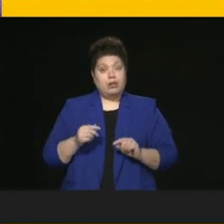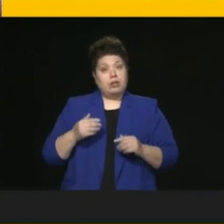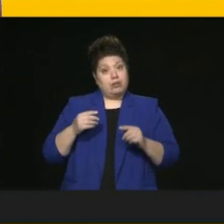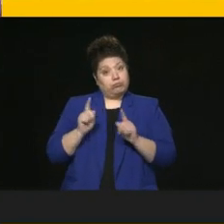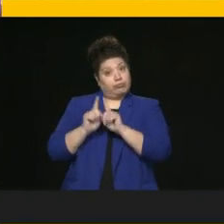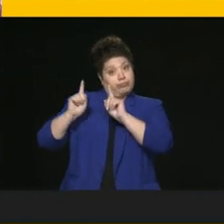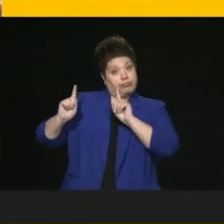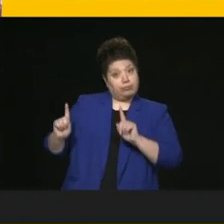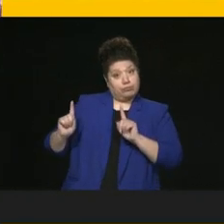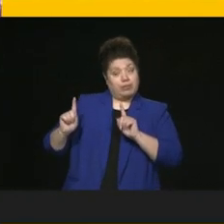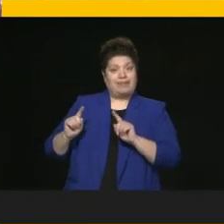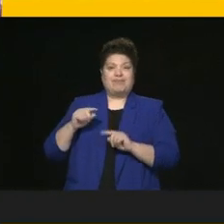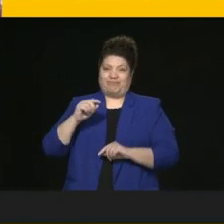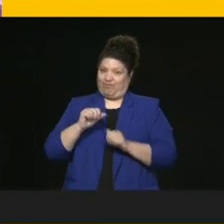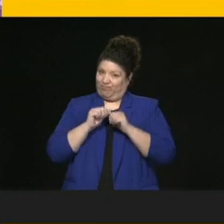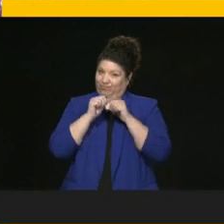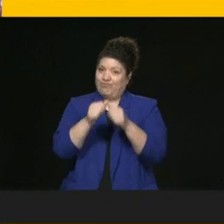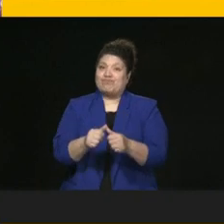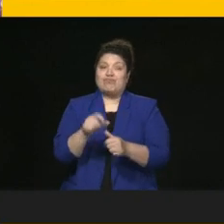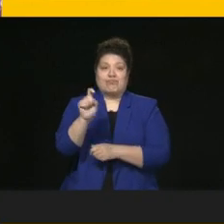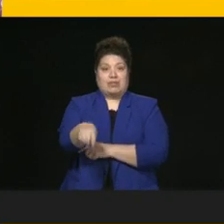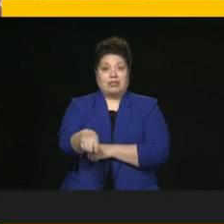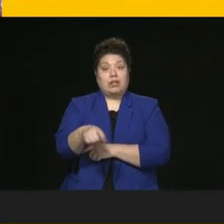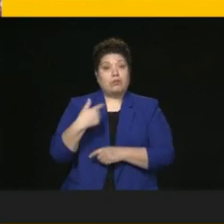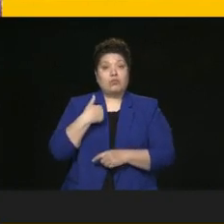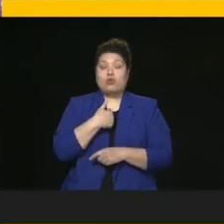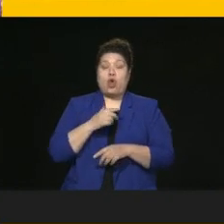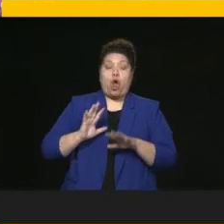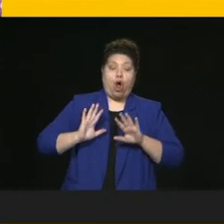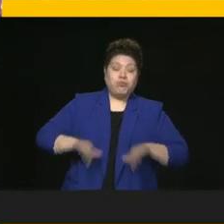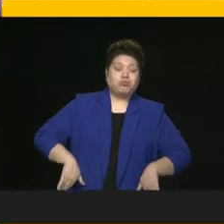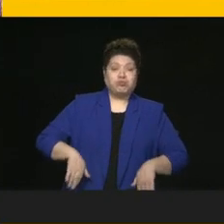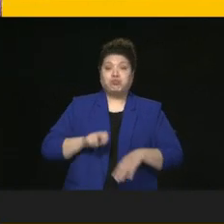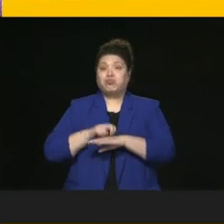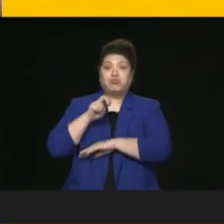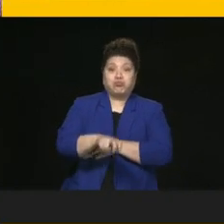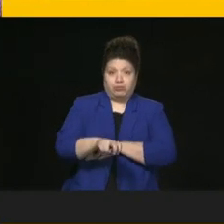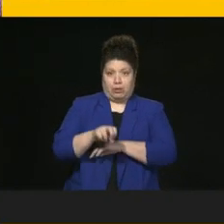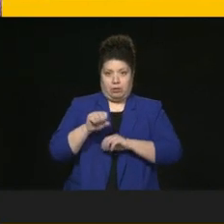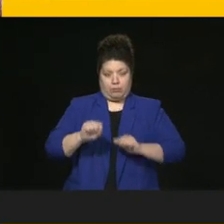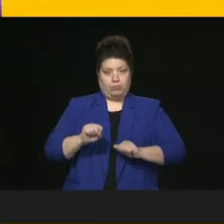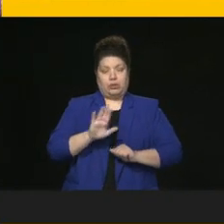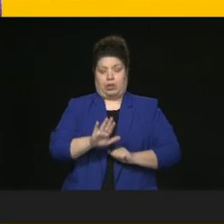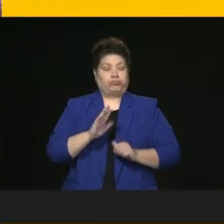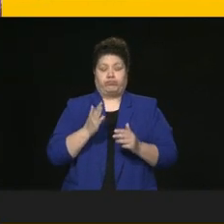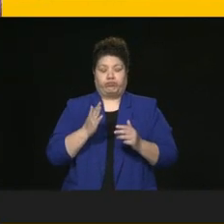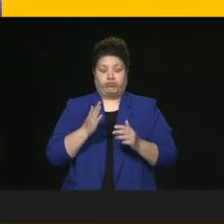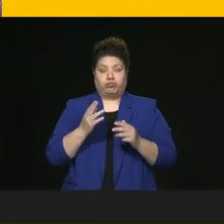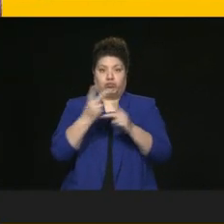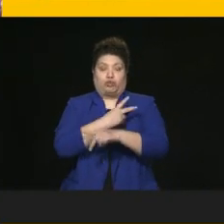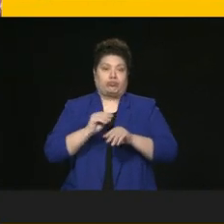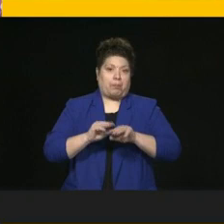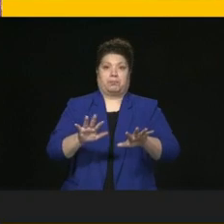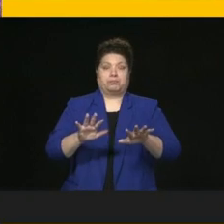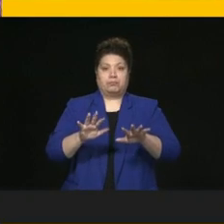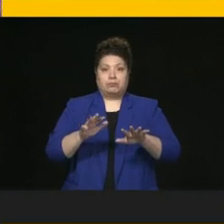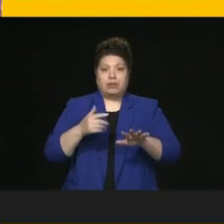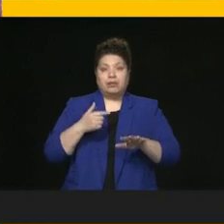CLUSTERS. WE'LL NEED TO MAINTAIN PHYSICAL DISTANCING DURING THIS TIME. ANY BREAK IN OUR RESOLVE COULD SPARK A NEW OUTBREAK AND DELAY